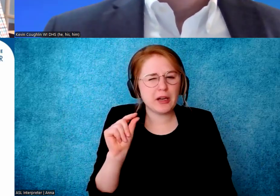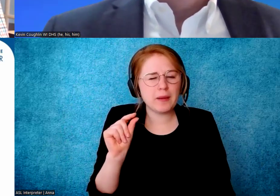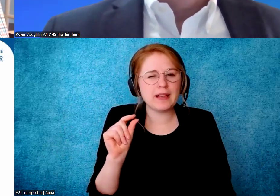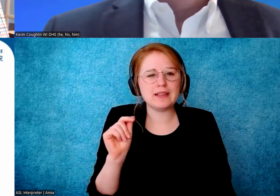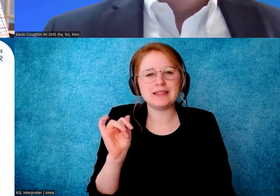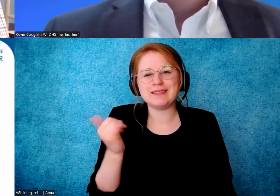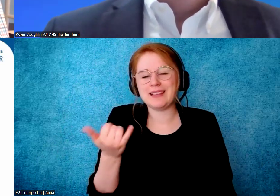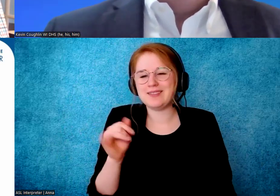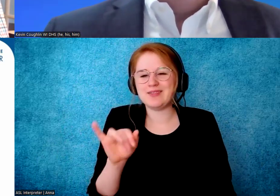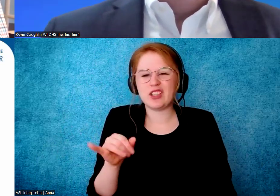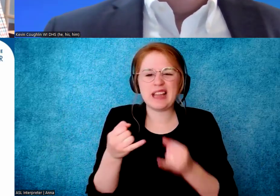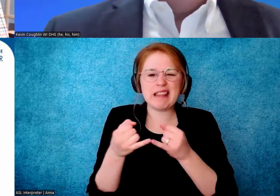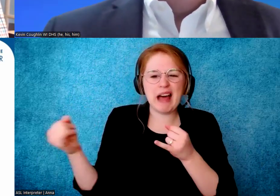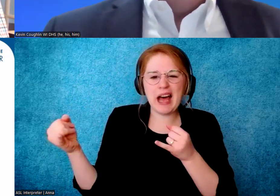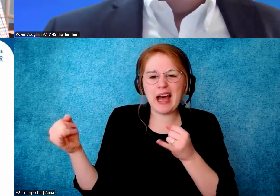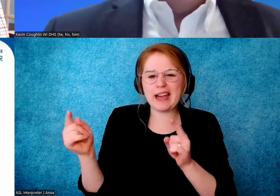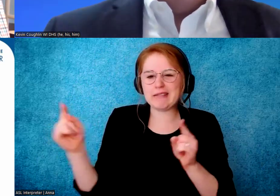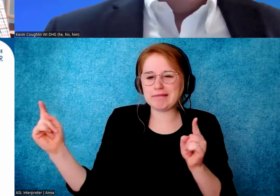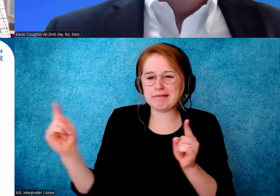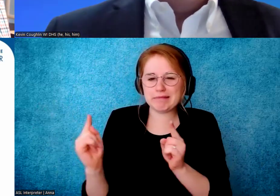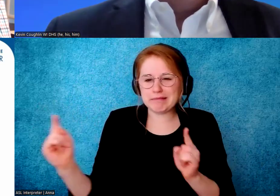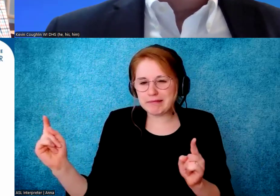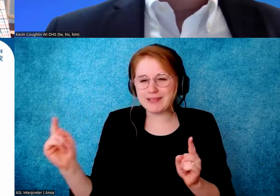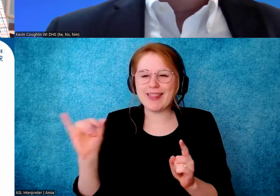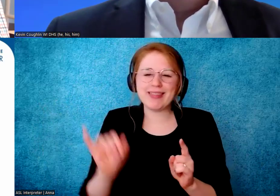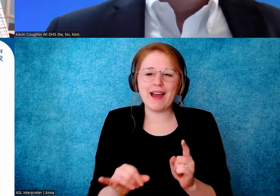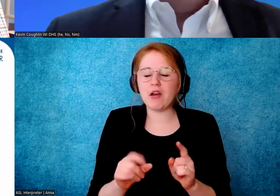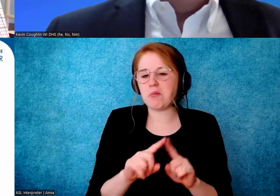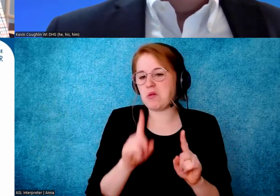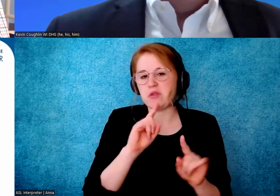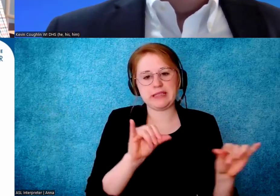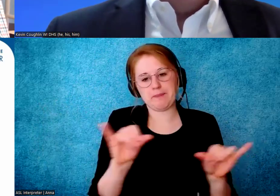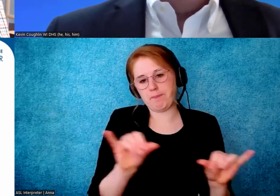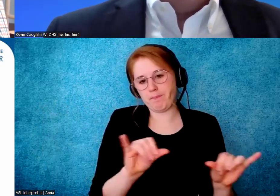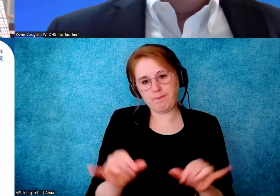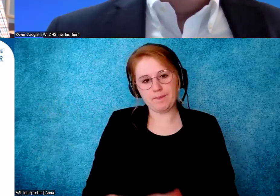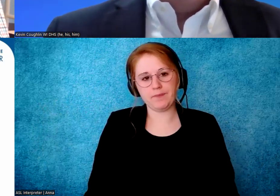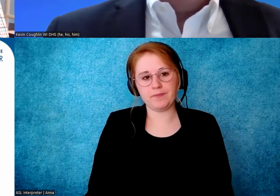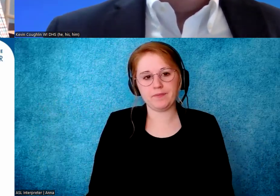to line length and things like that for the Spanish site. And also we really searched for imagery